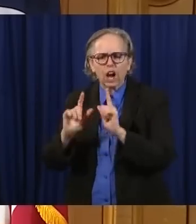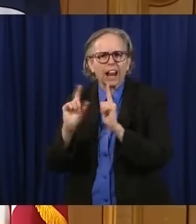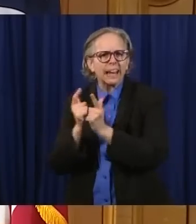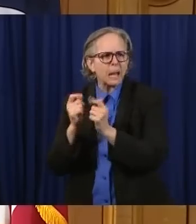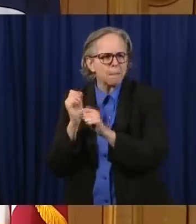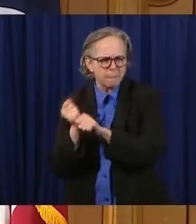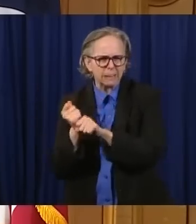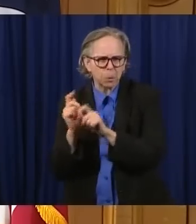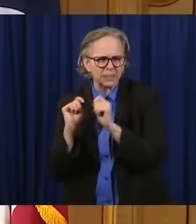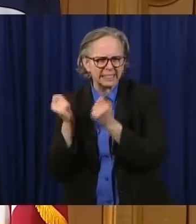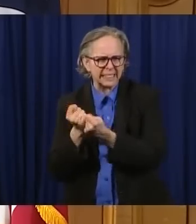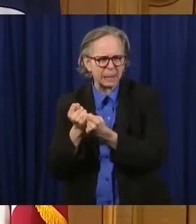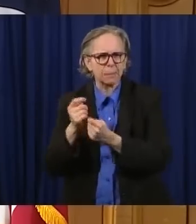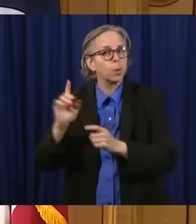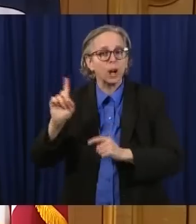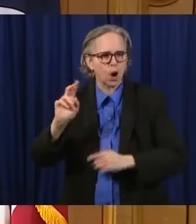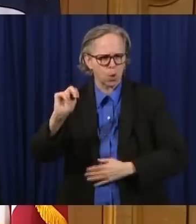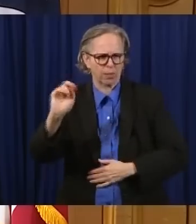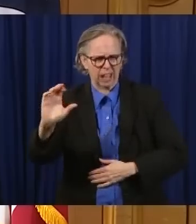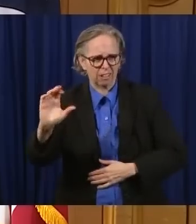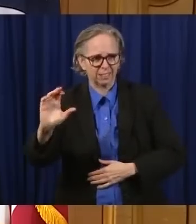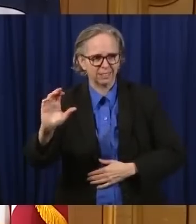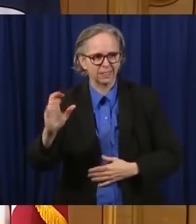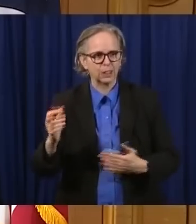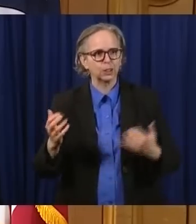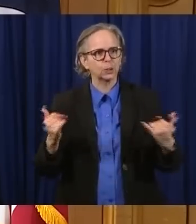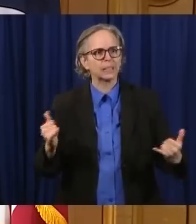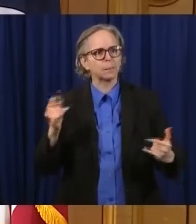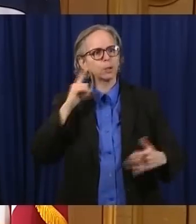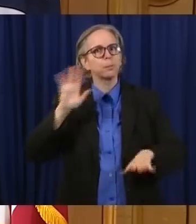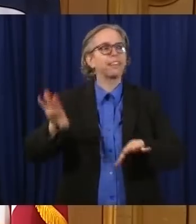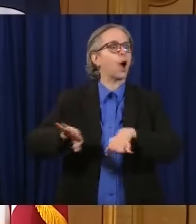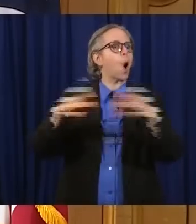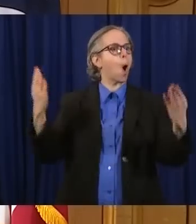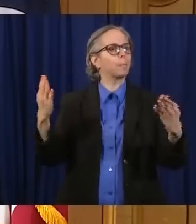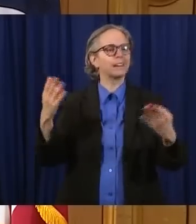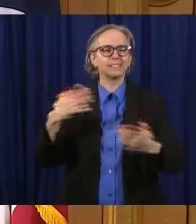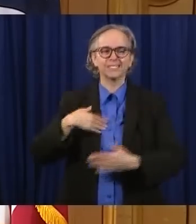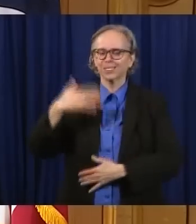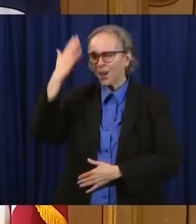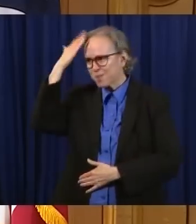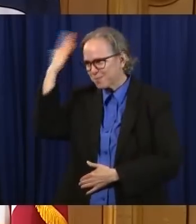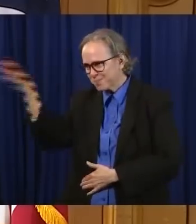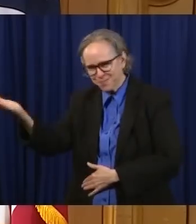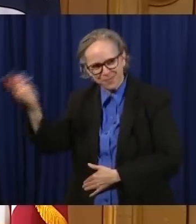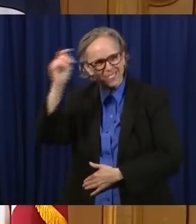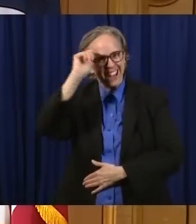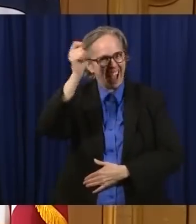WHAT WILL IN THE FUTURE BE A HAPPY NOTE. MY SON'S BRYAN'S BASEBALL TEAM